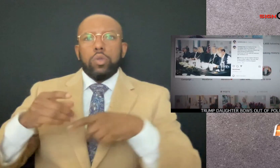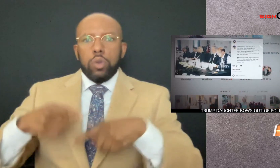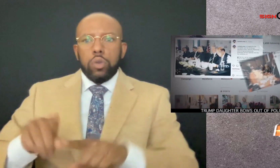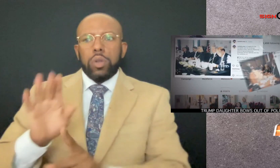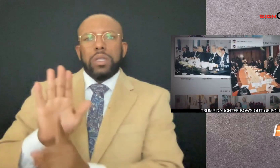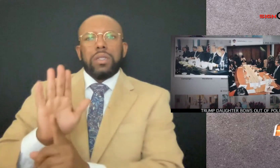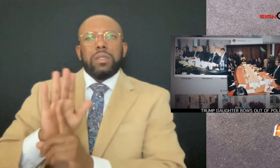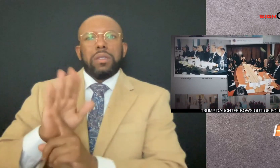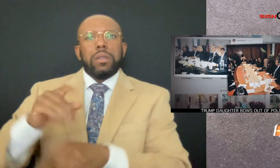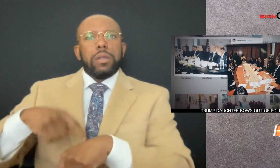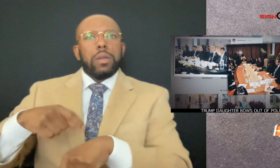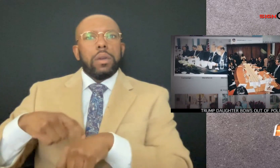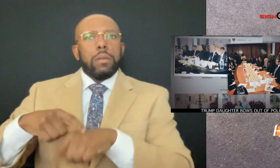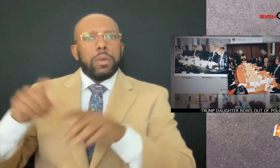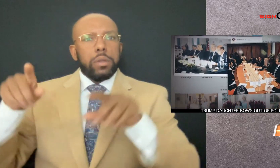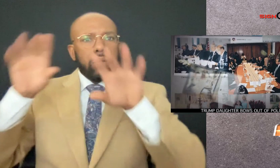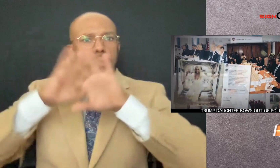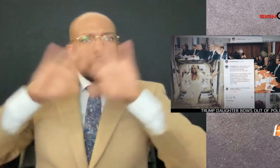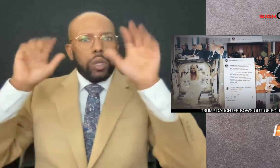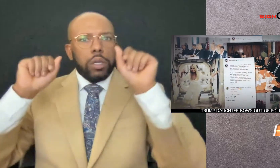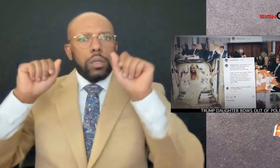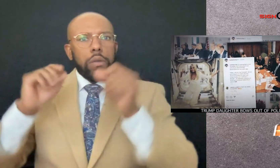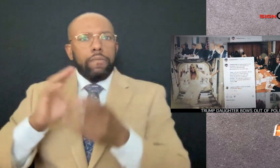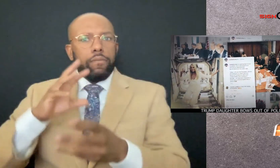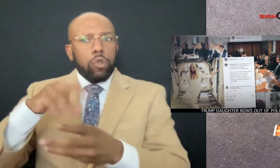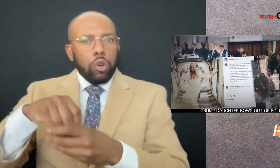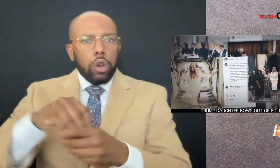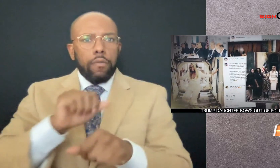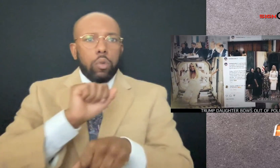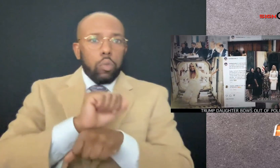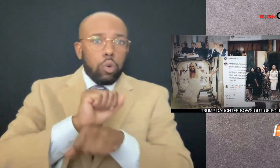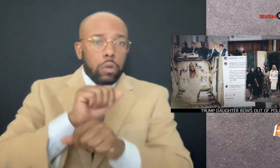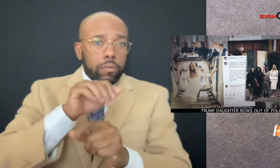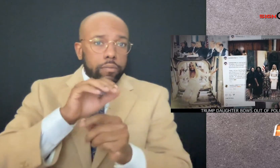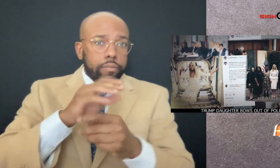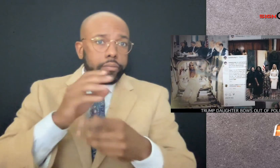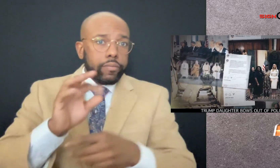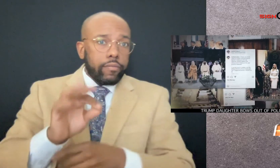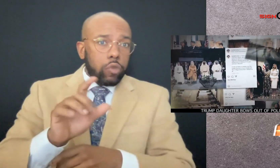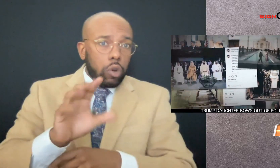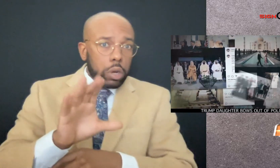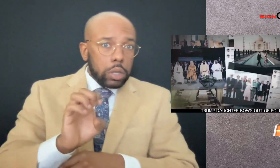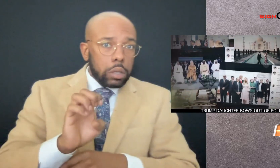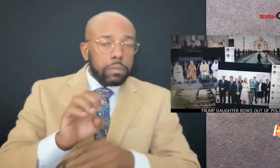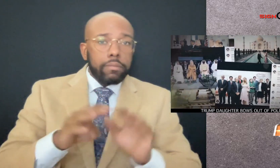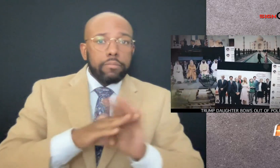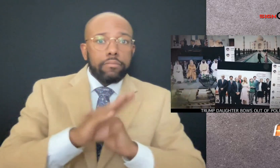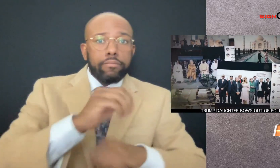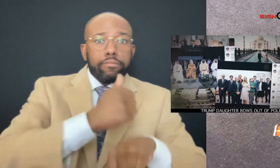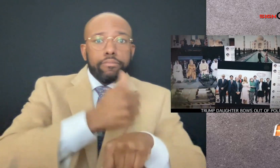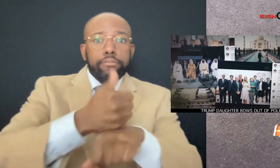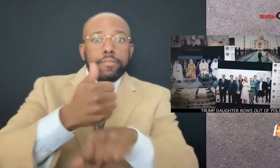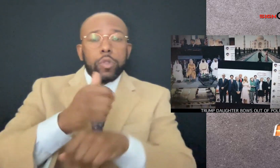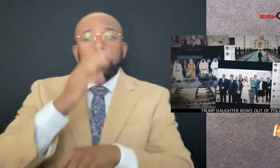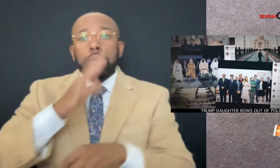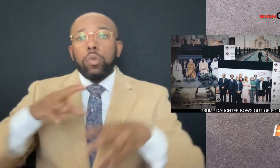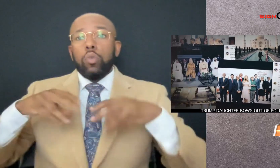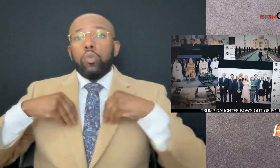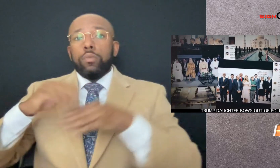She served as Trump's senior advisor during his time as president. And was involved in Workforce Development.